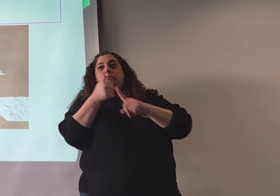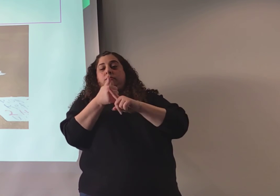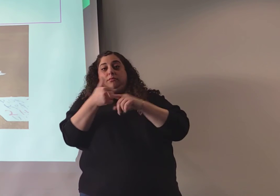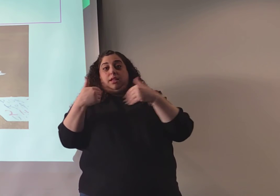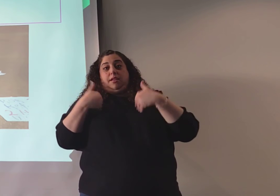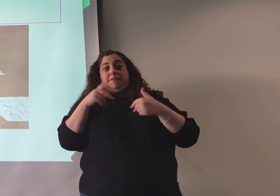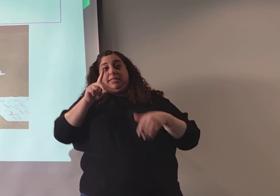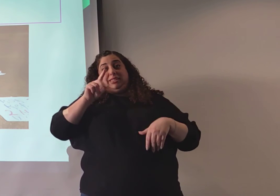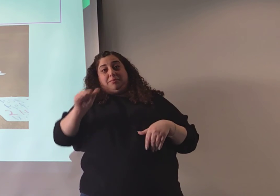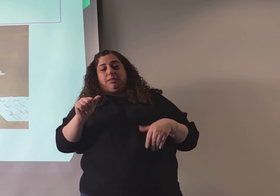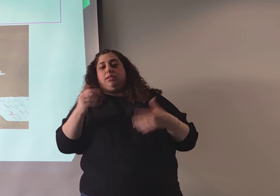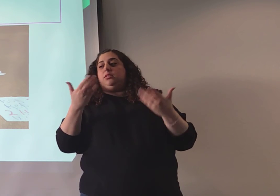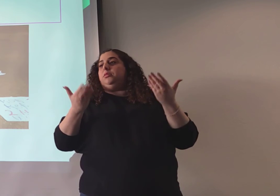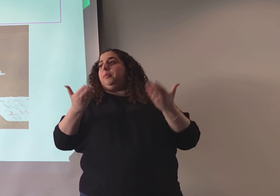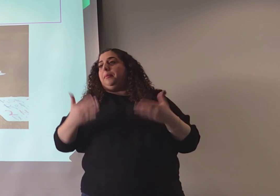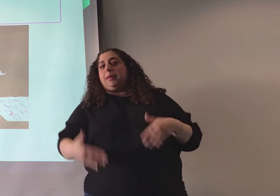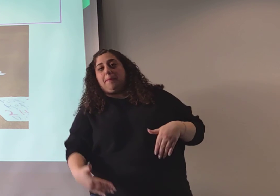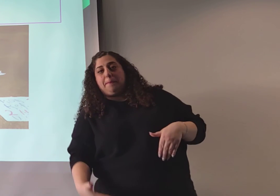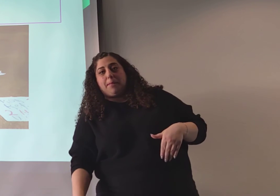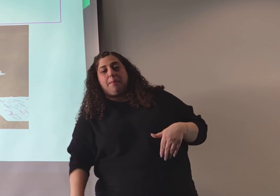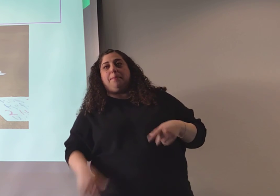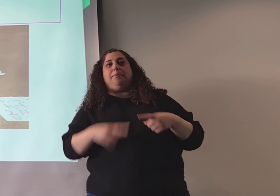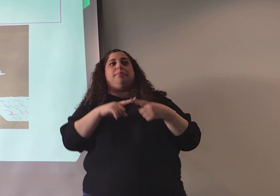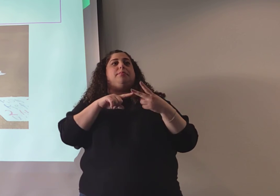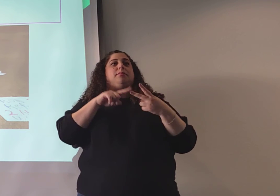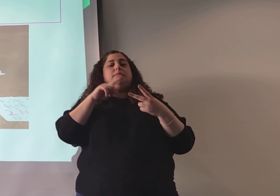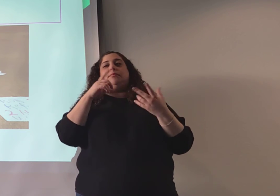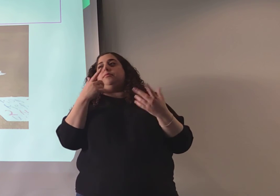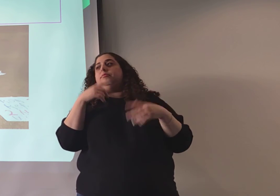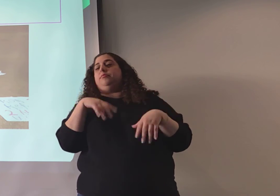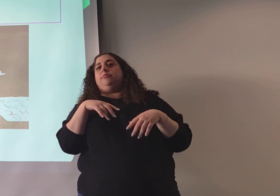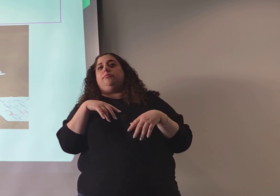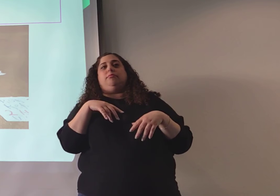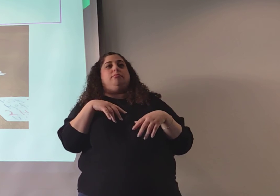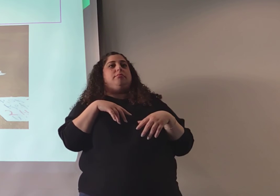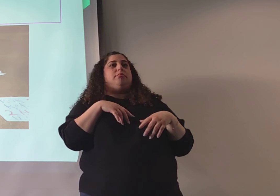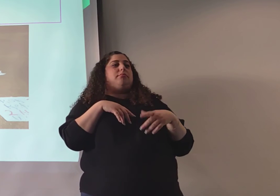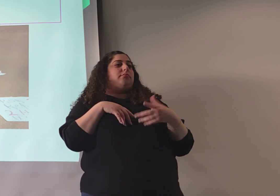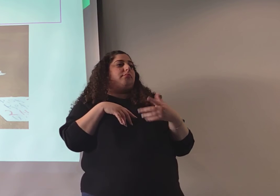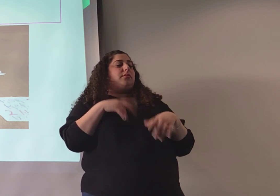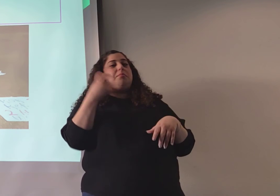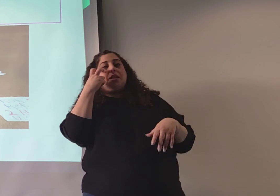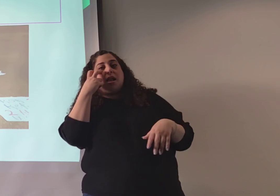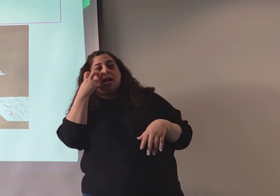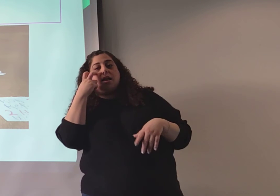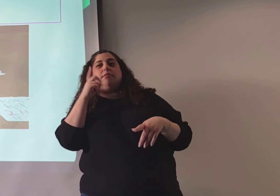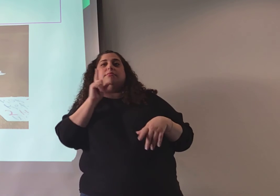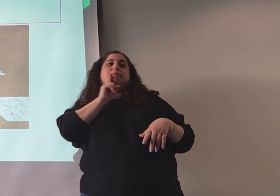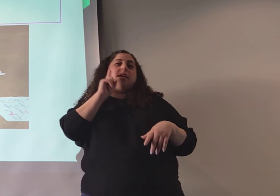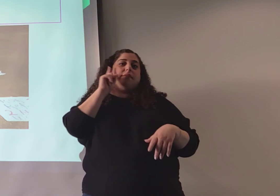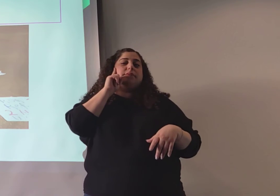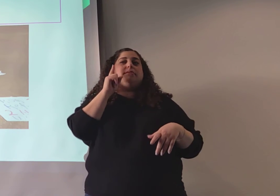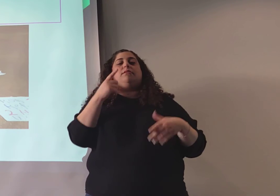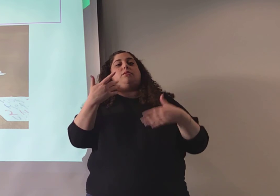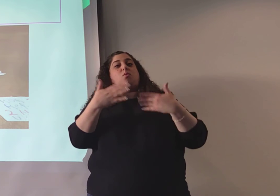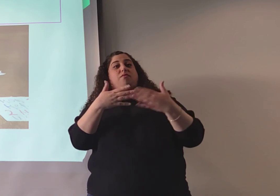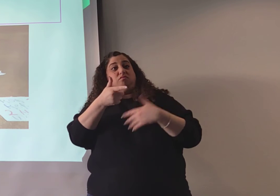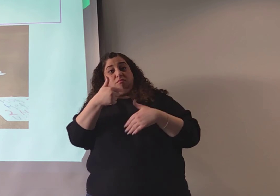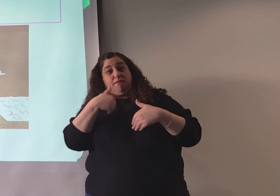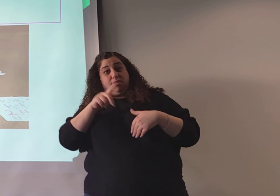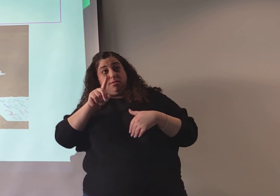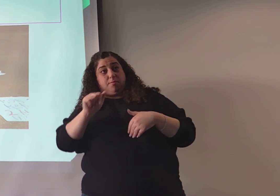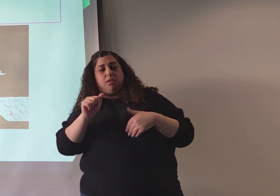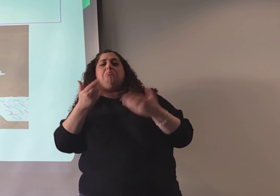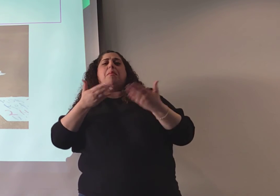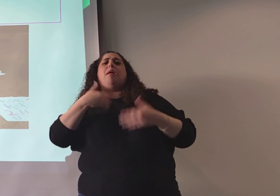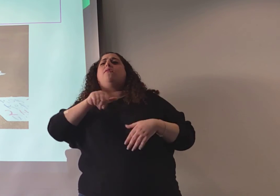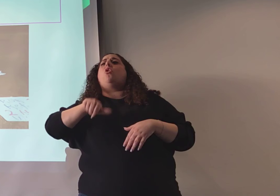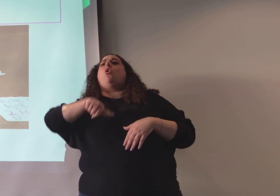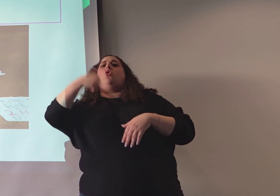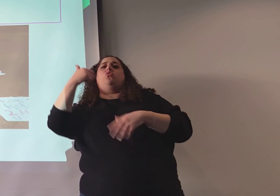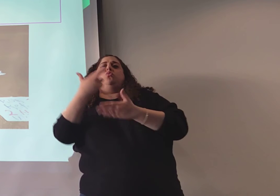I mean, again, if you're not in compliance with the lease, you’re just, it’s a very difficult situation.